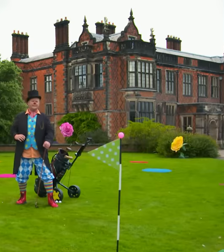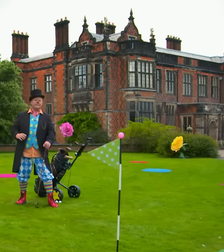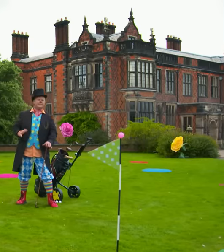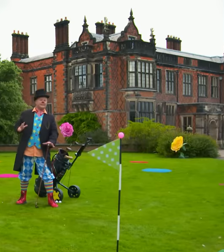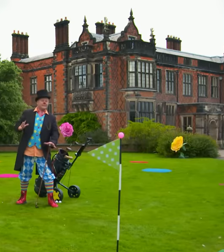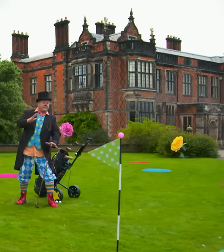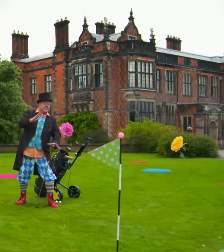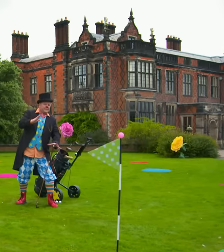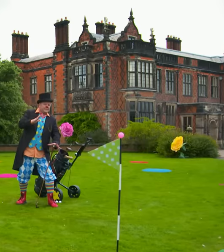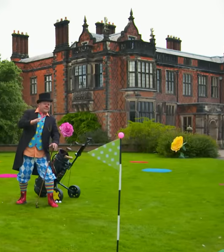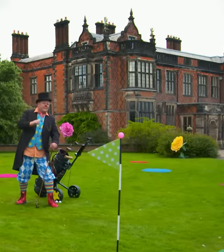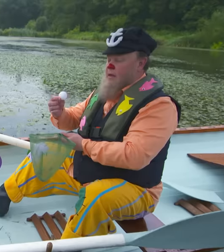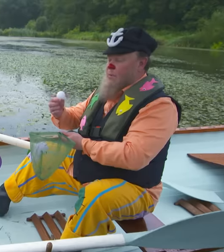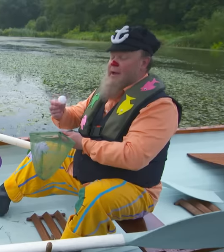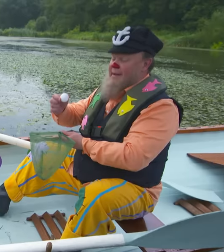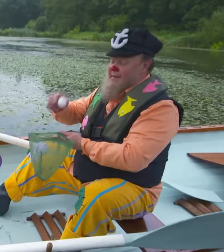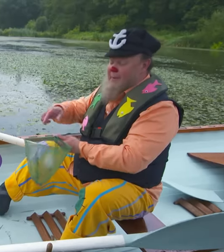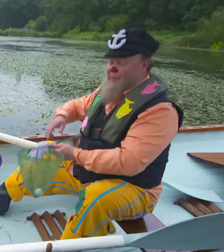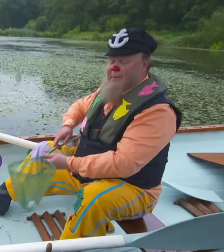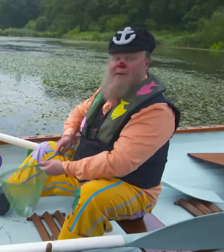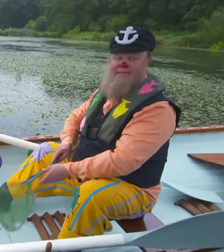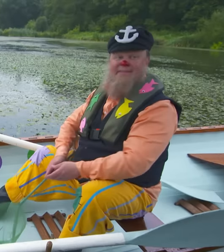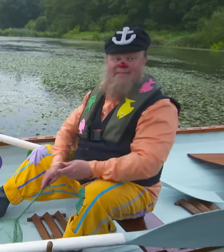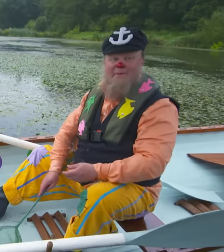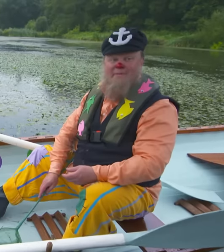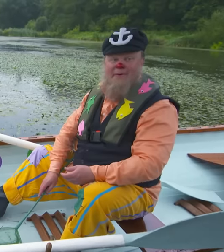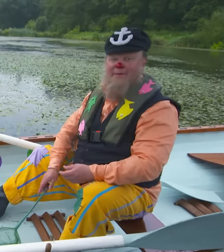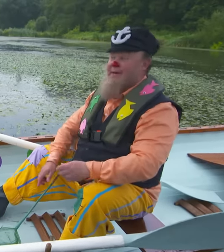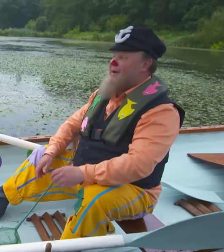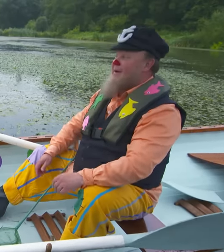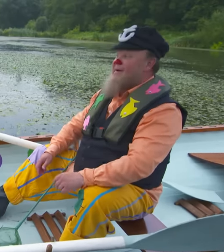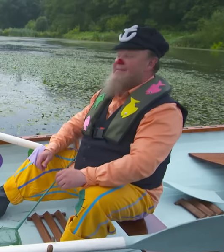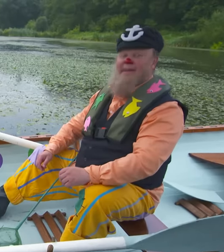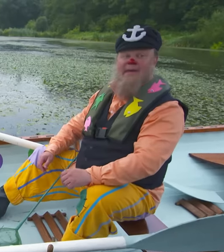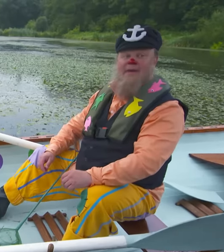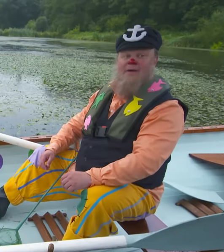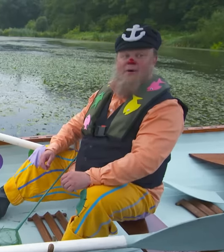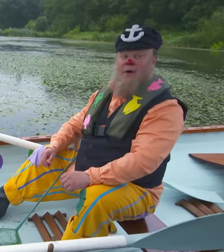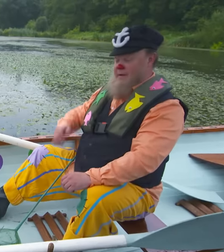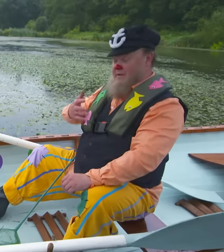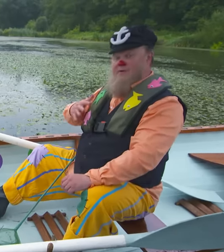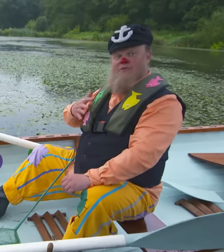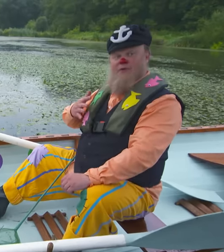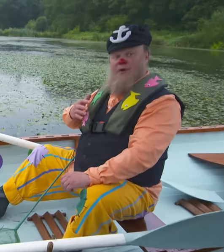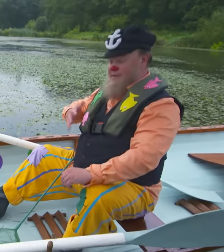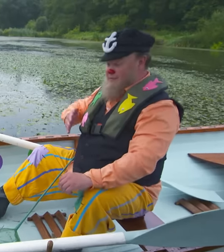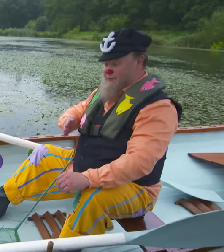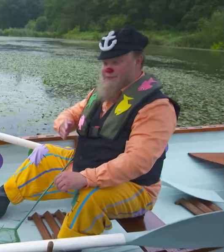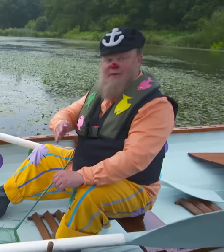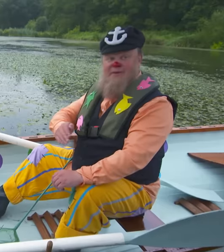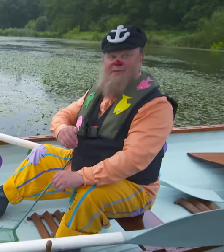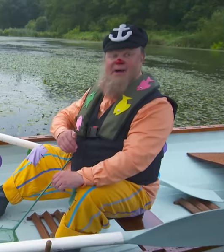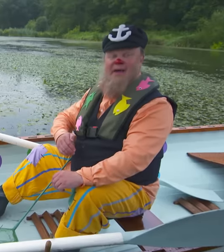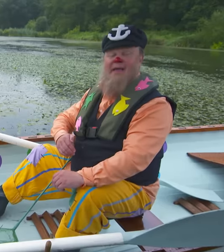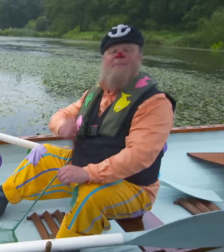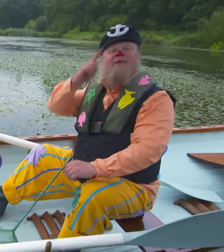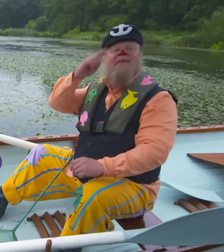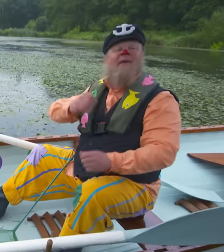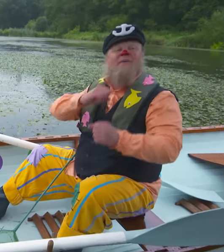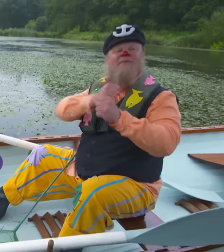sorry fisherman tumble oh mr tumble honestly you're gonna frighten the fish away but keep